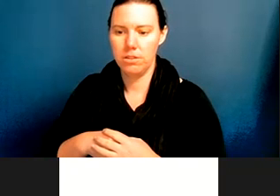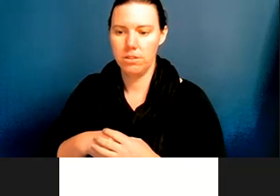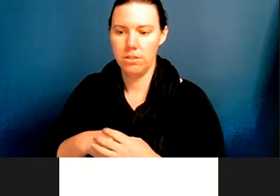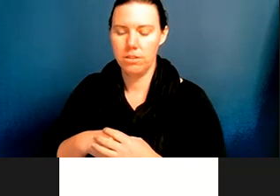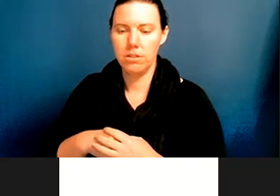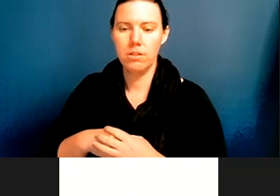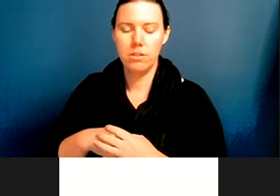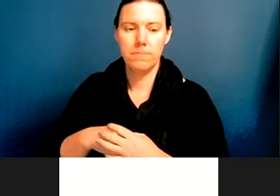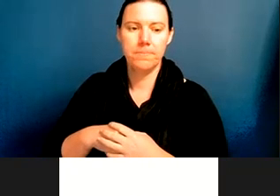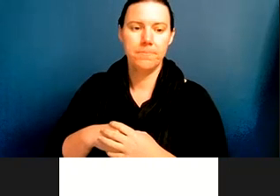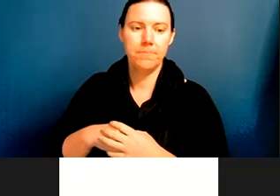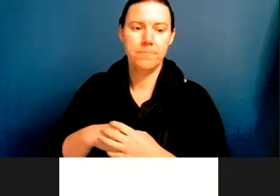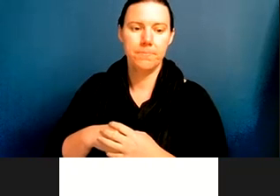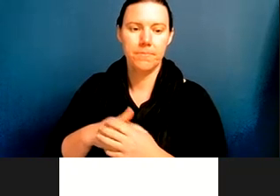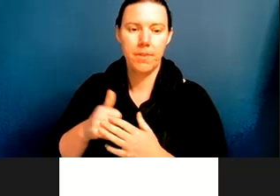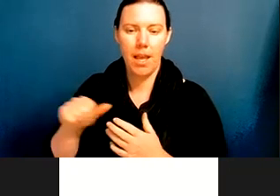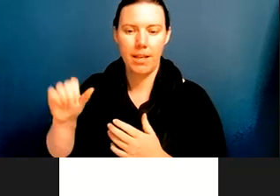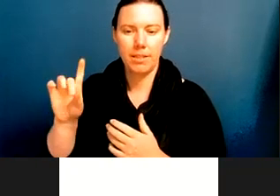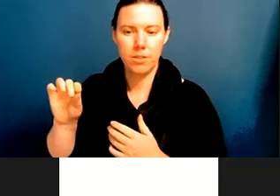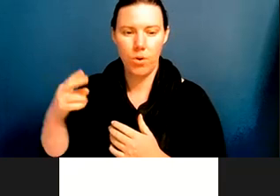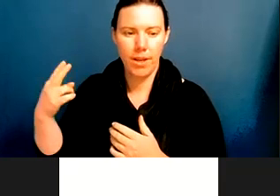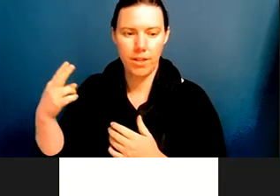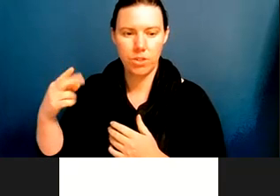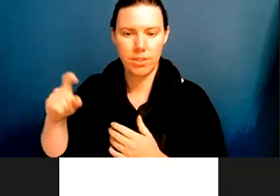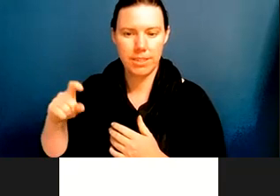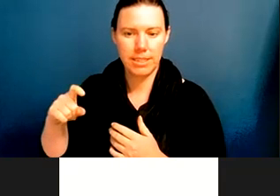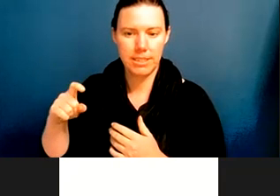So some of us may walk and talk differently